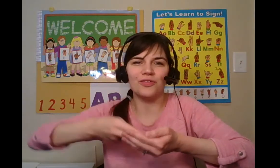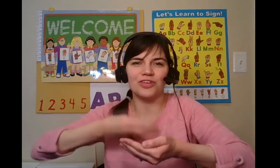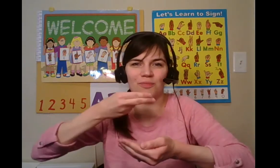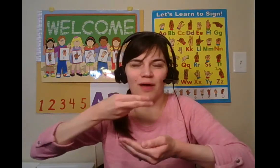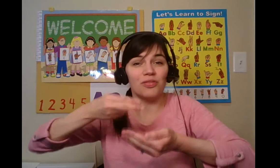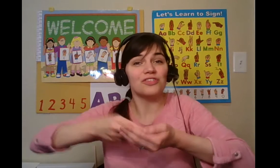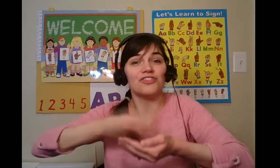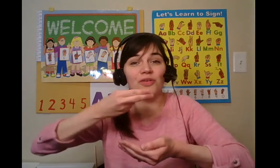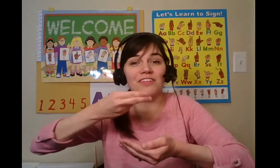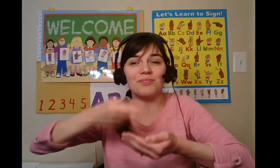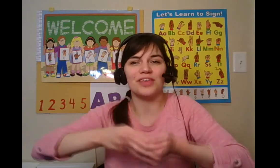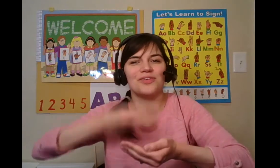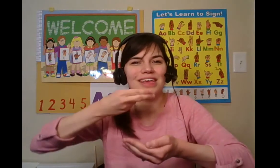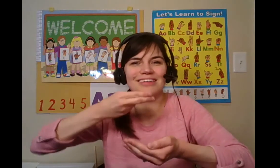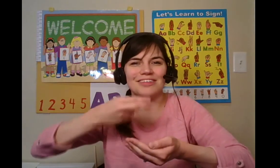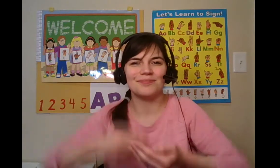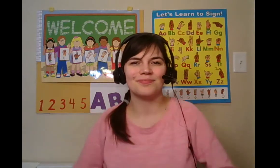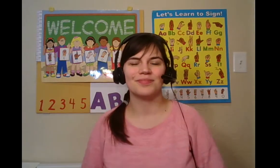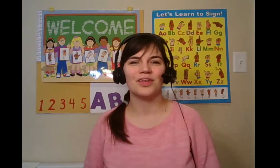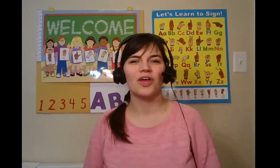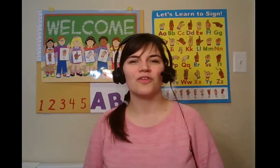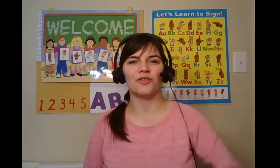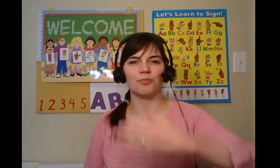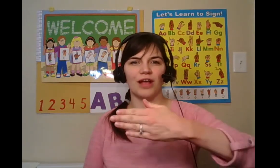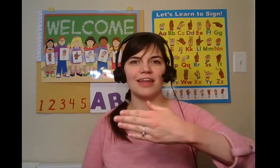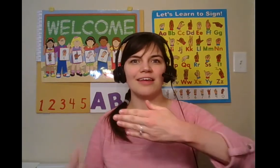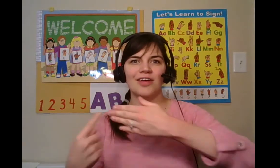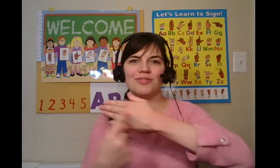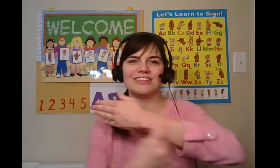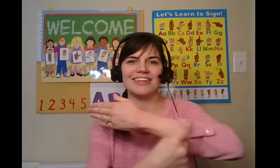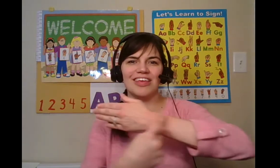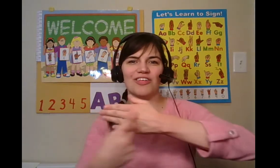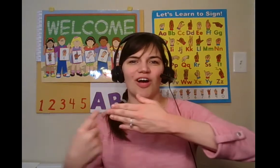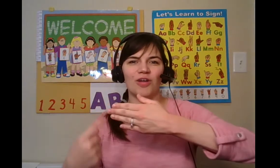your mouth to show it's something you eat. For bread, pretend like your arm is a